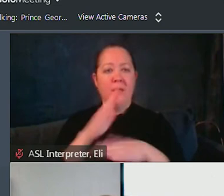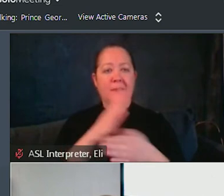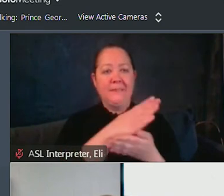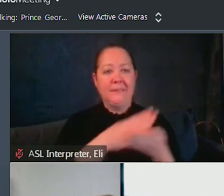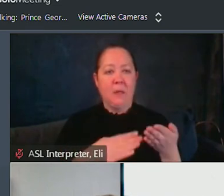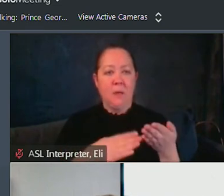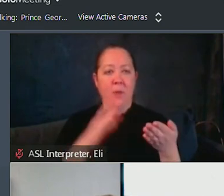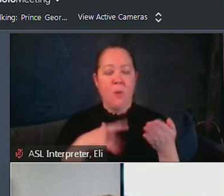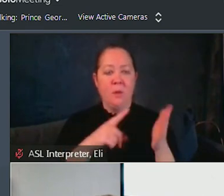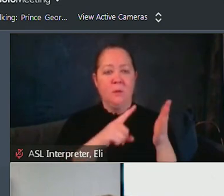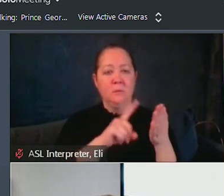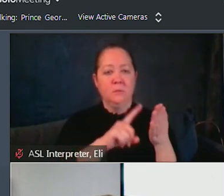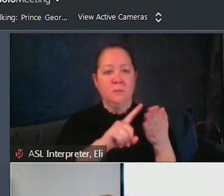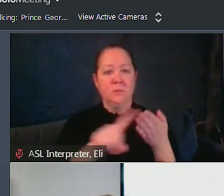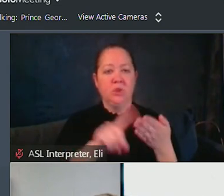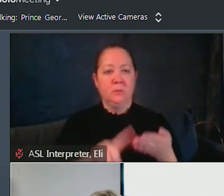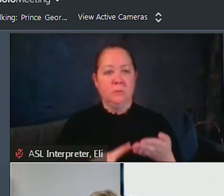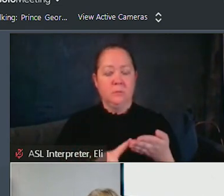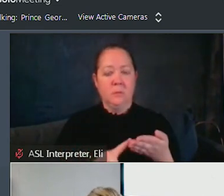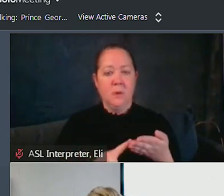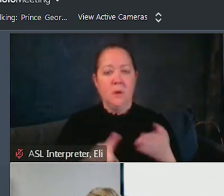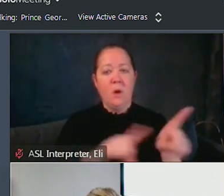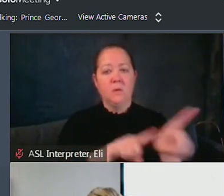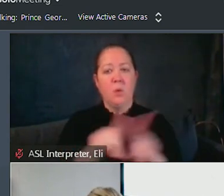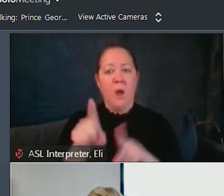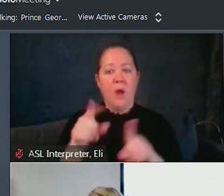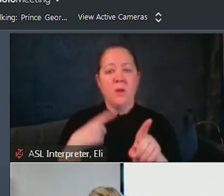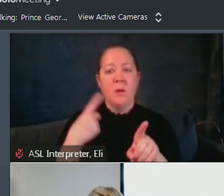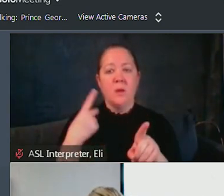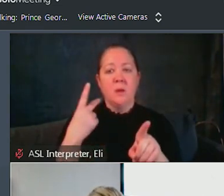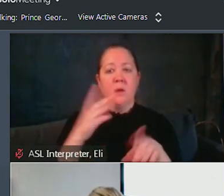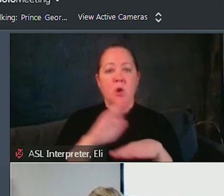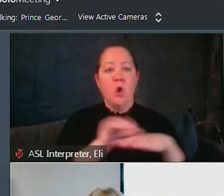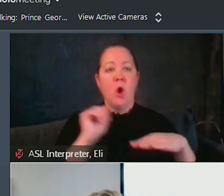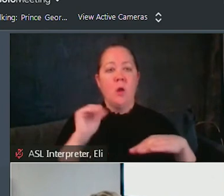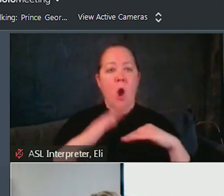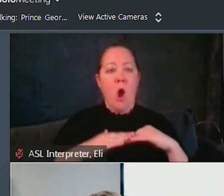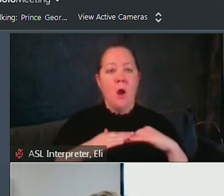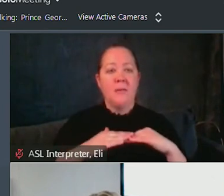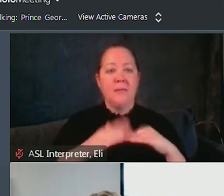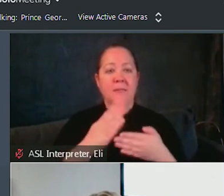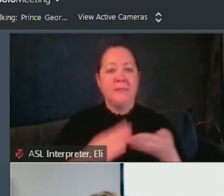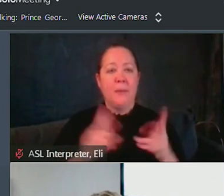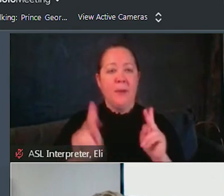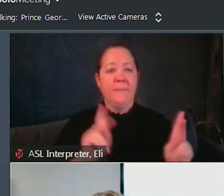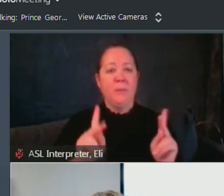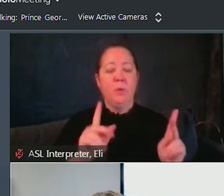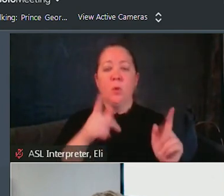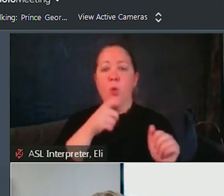And I'm also going to call on some of the people who did not respond when I first called names, just to see if any of them have signed on.